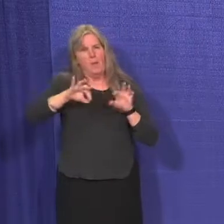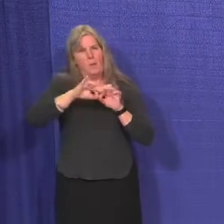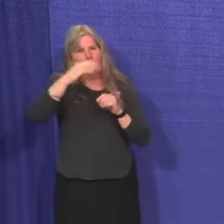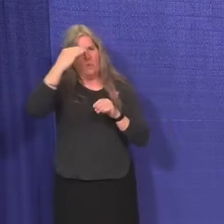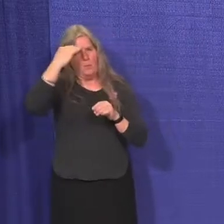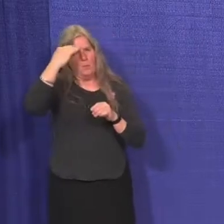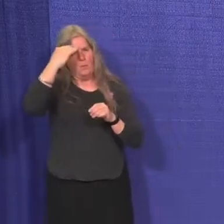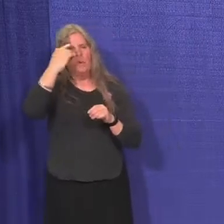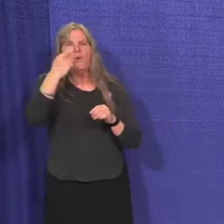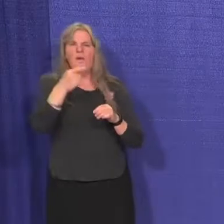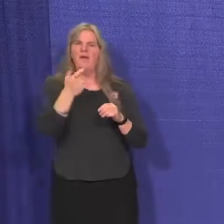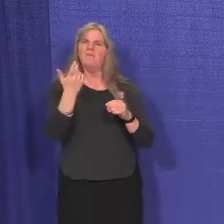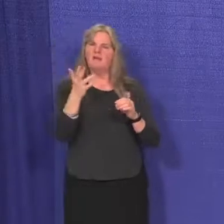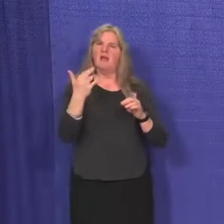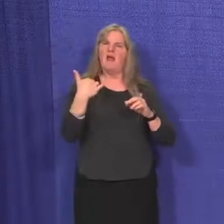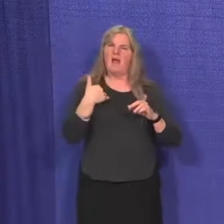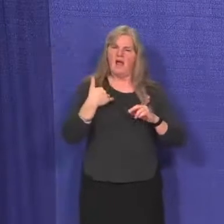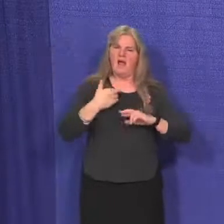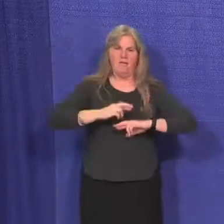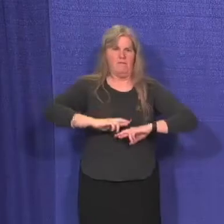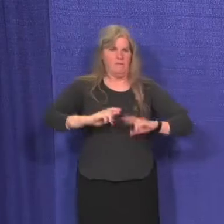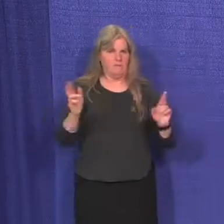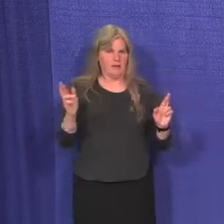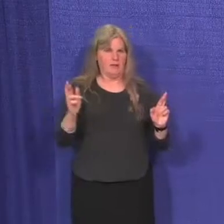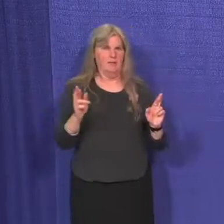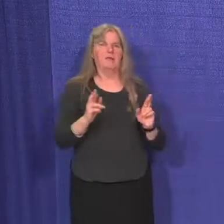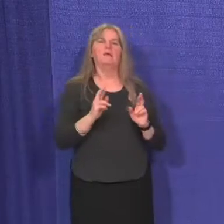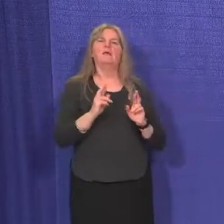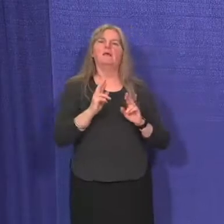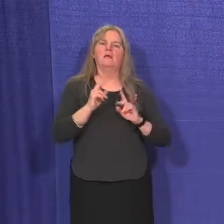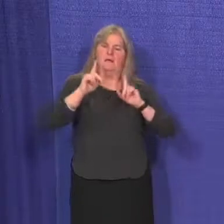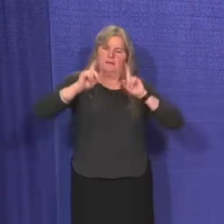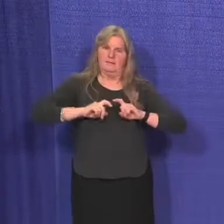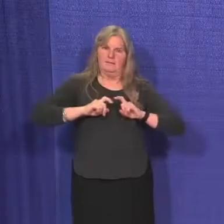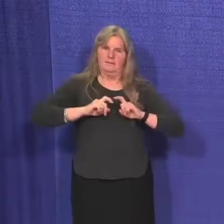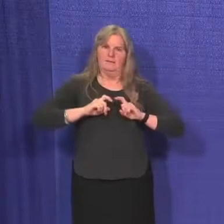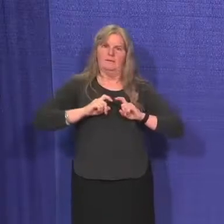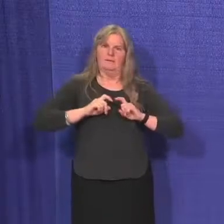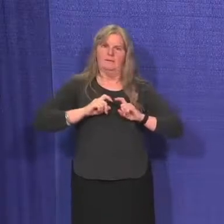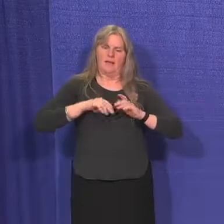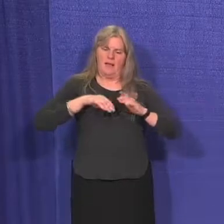for usage if they have search or